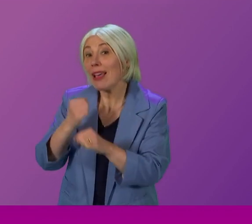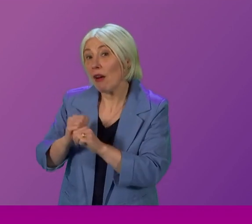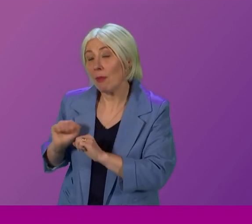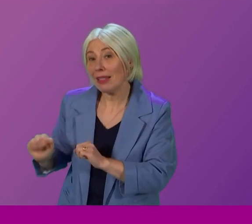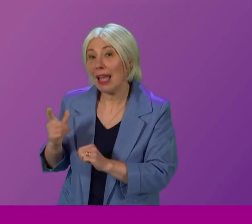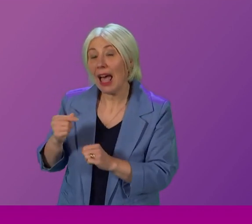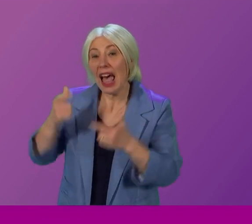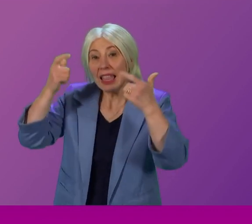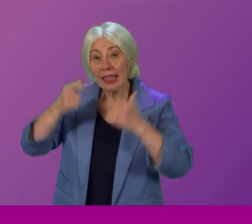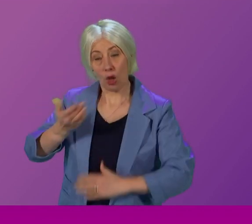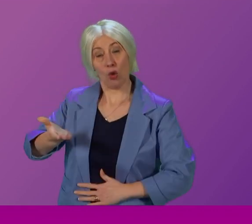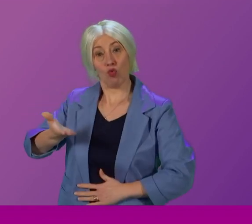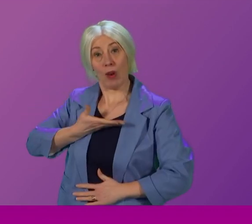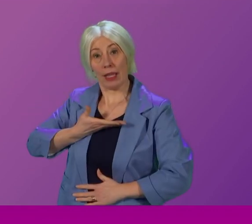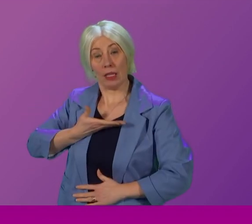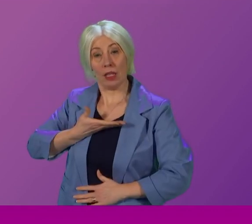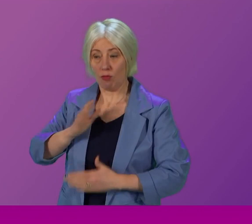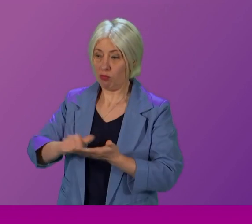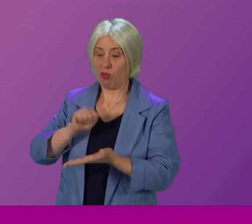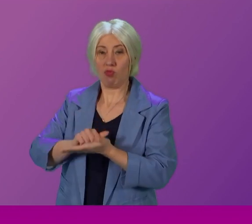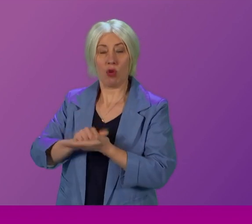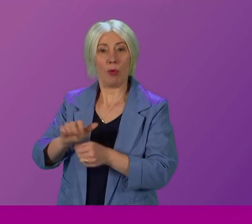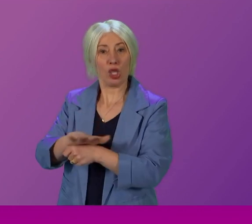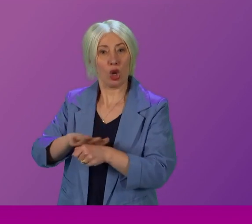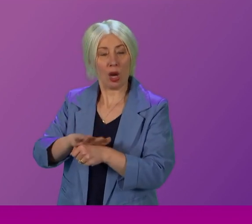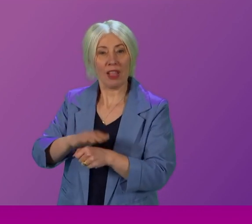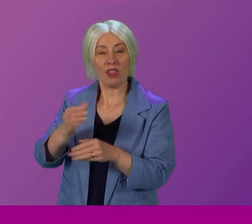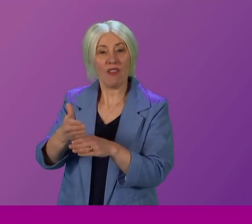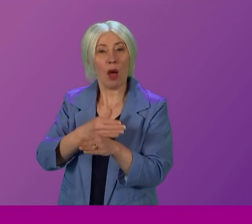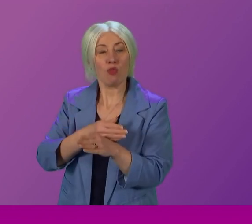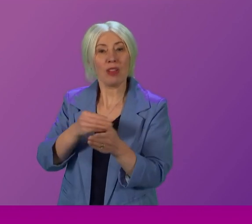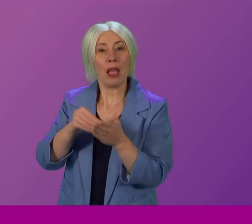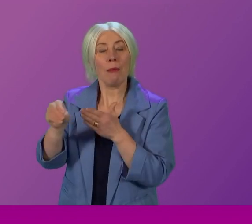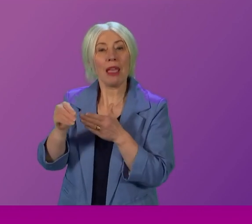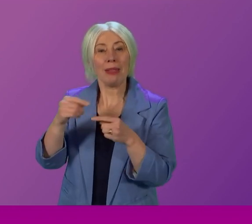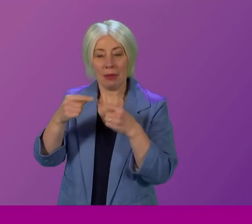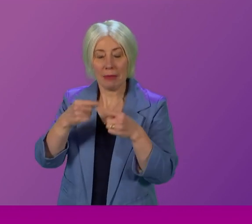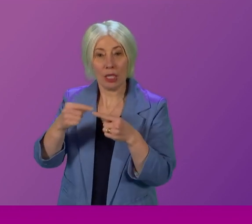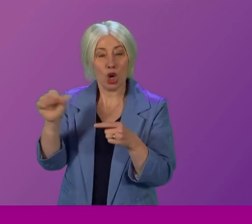a legal right, in appropriate circumstances, to have a prepayment meter removed free of charge?